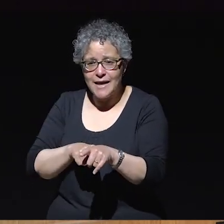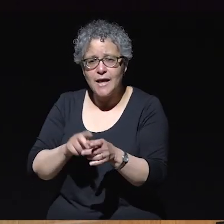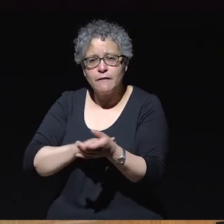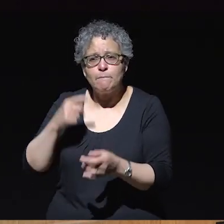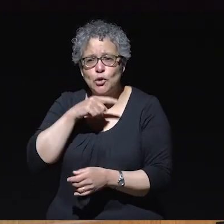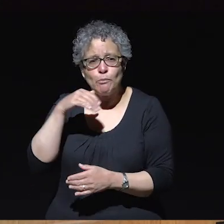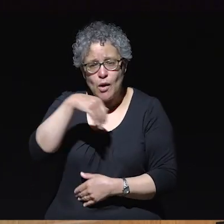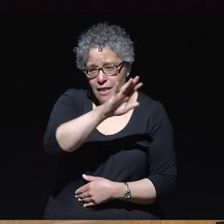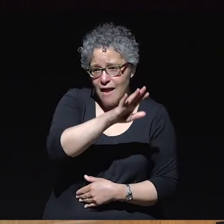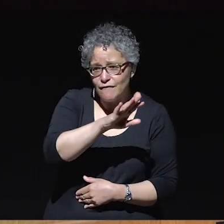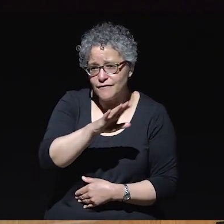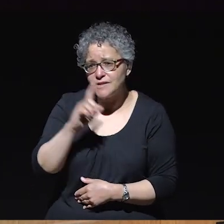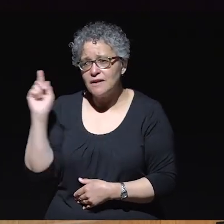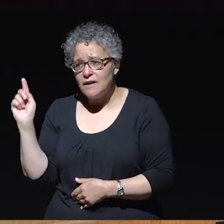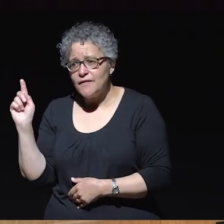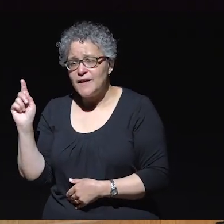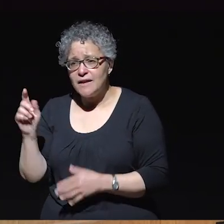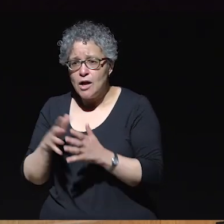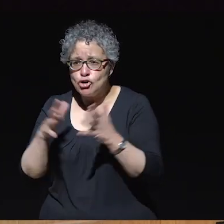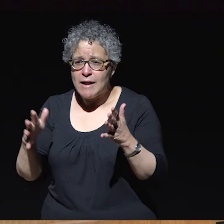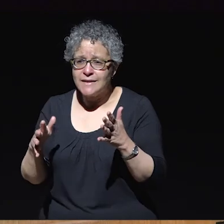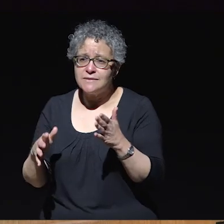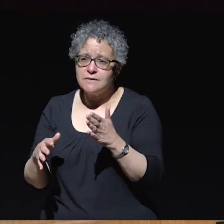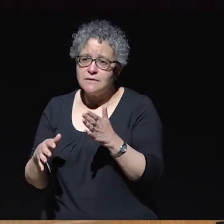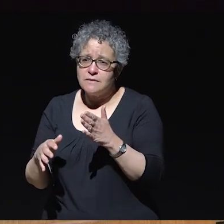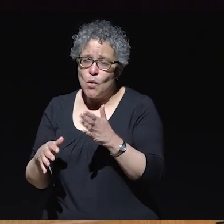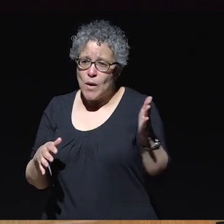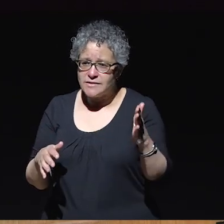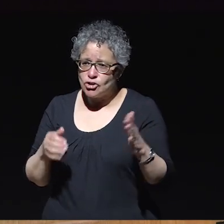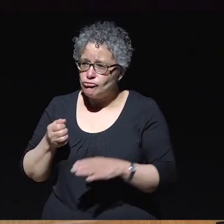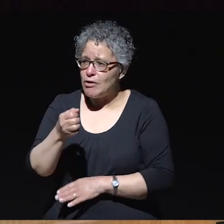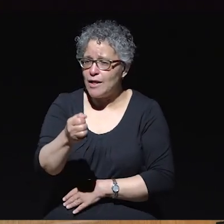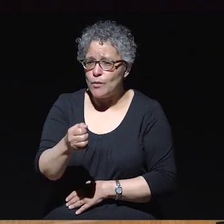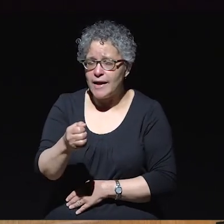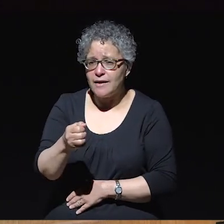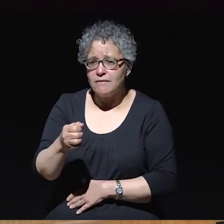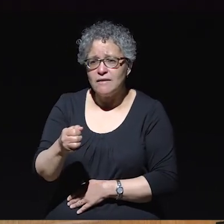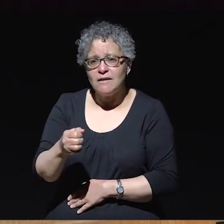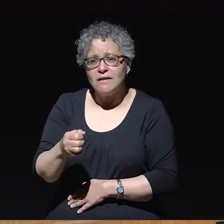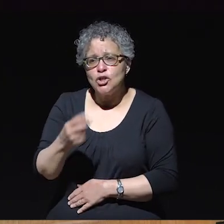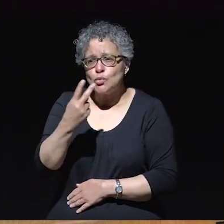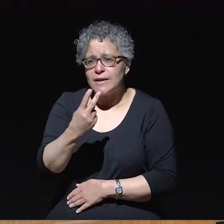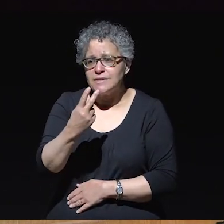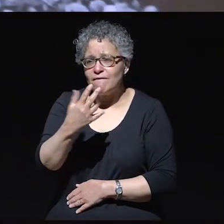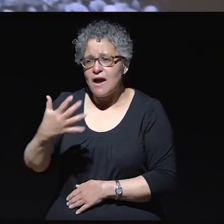The Great Western Railway lost 25,000 workers in the First World War. And this image here shows you